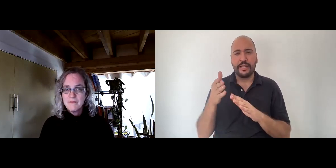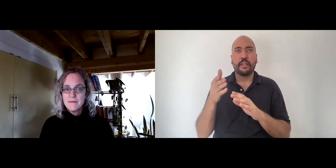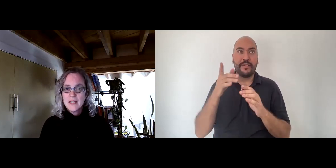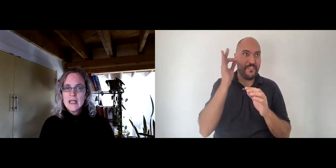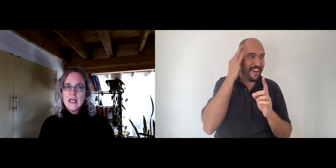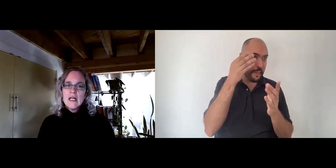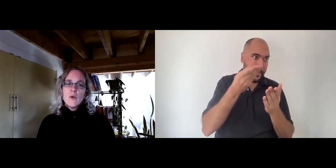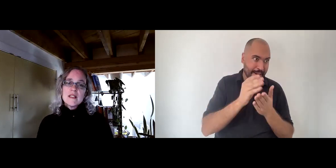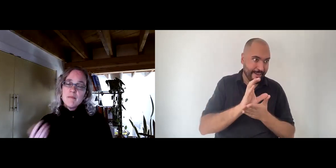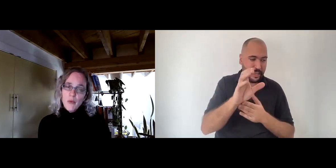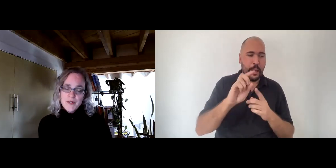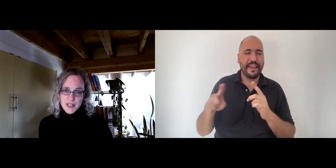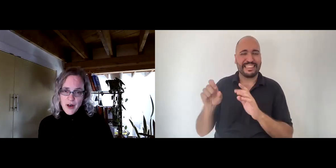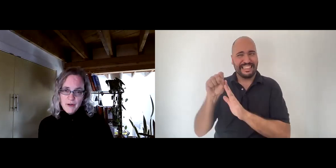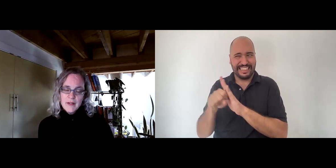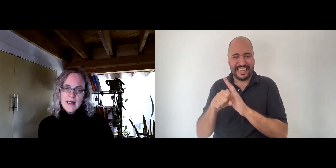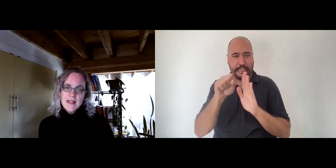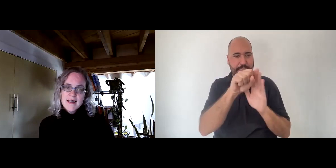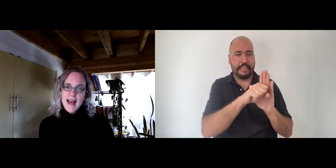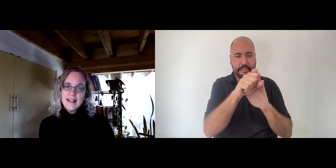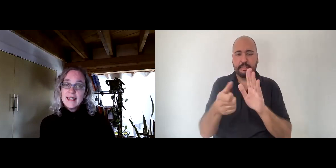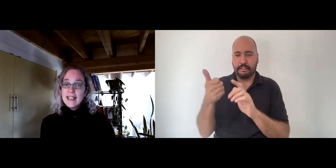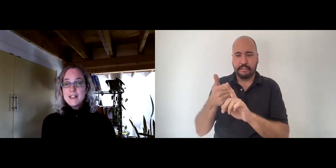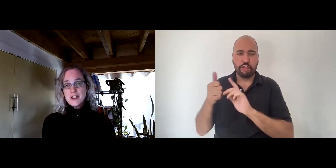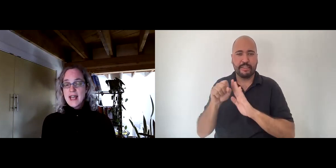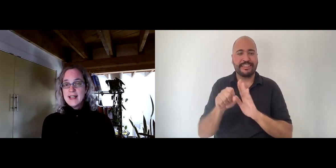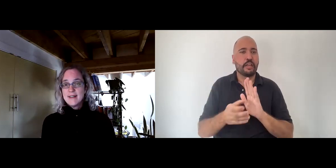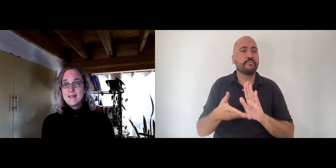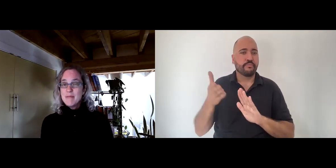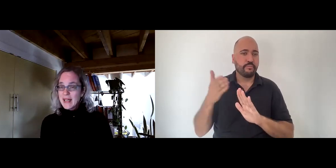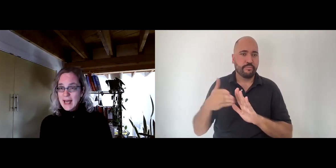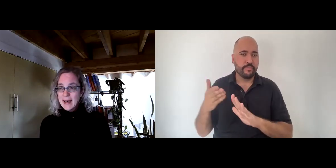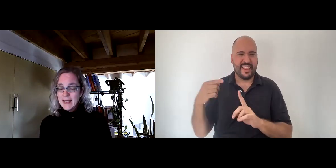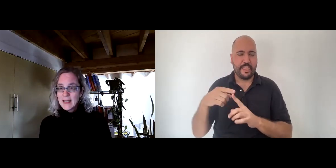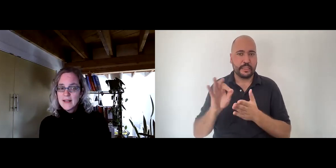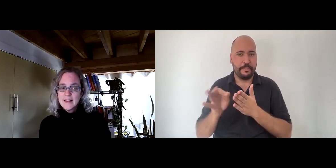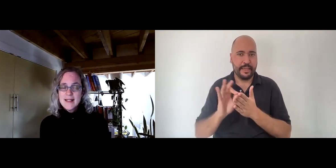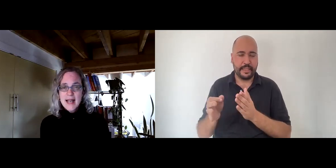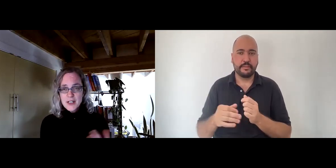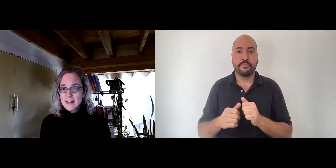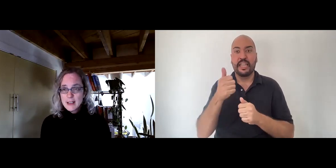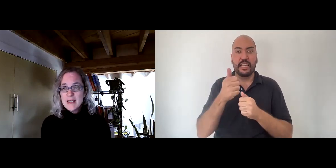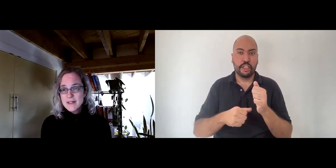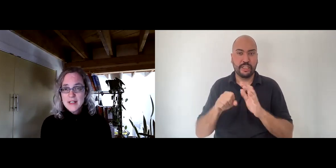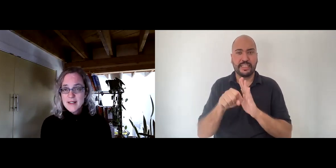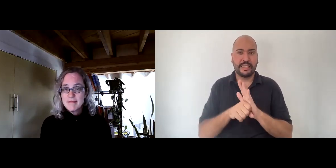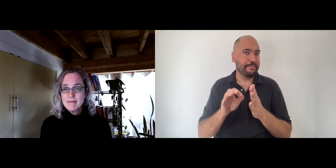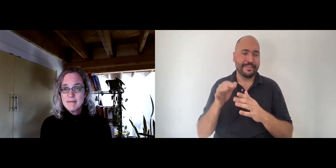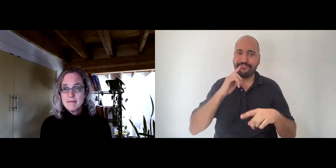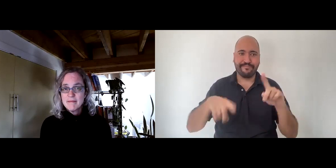What's important to know is that in each State Medicaid is actually a little bit different.